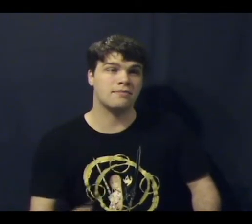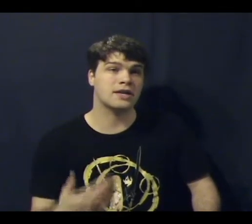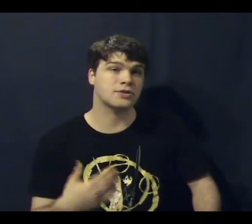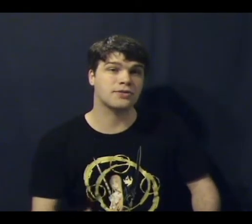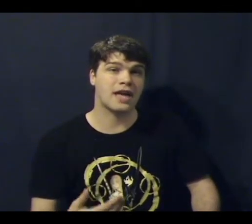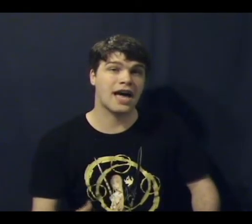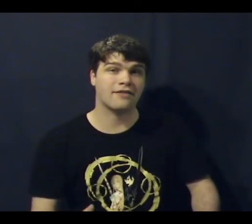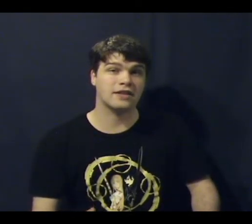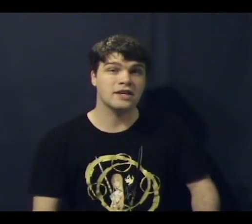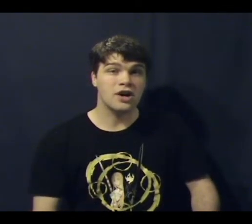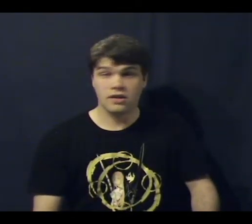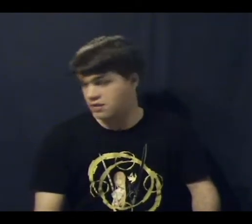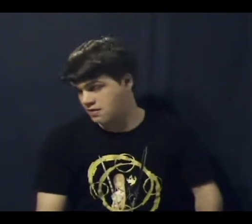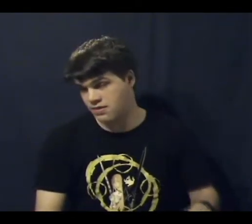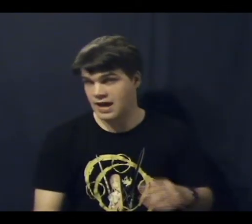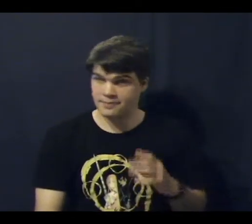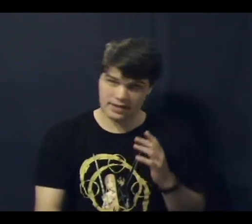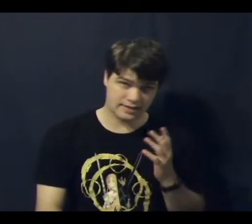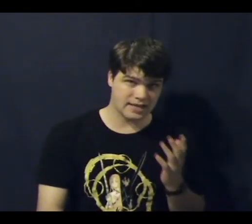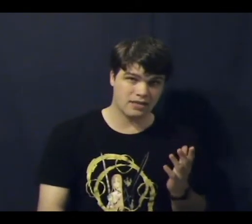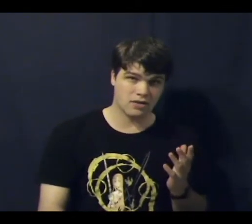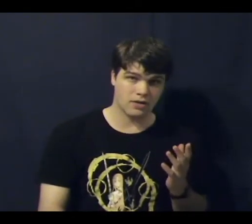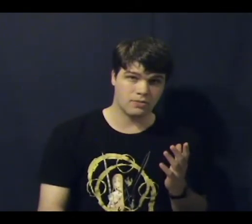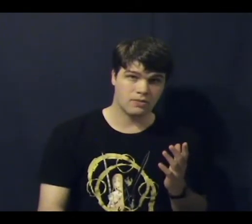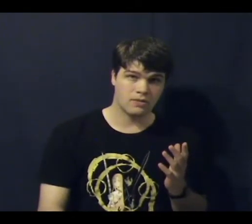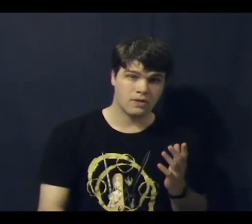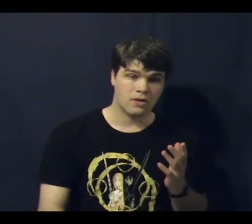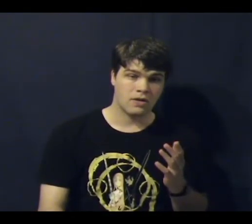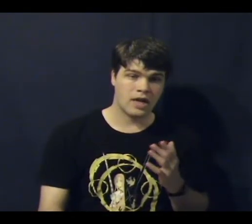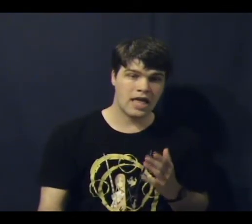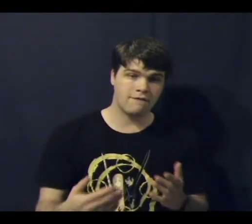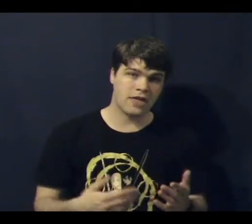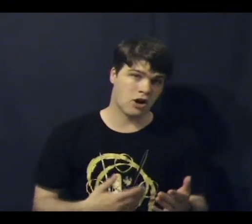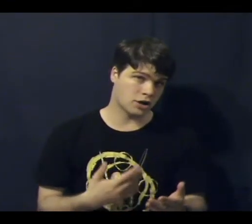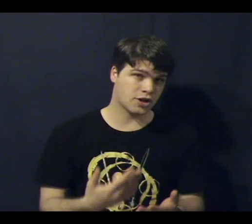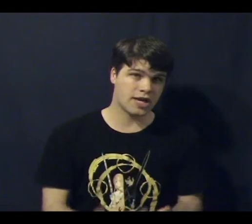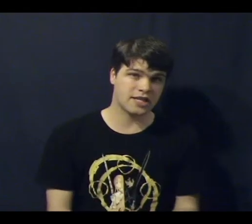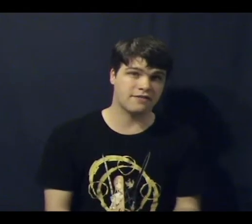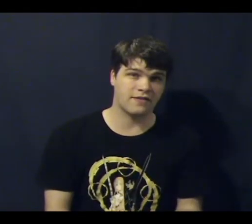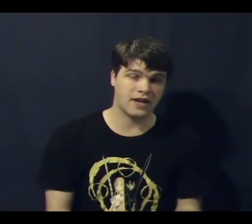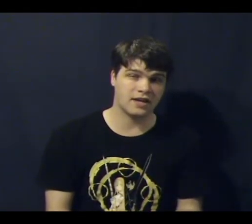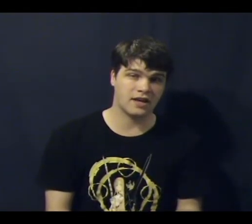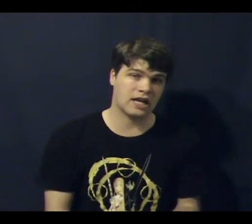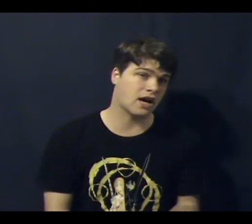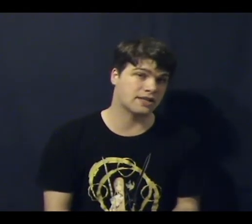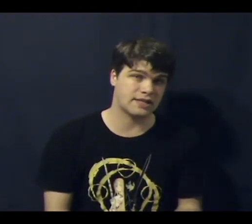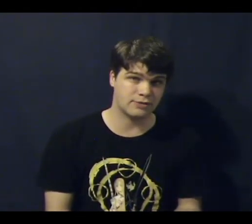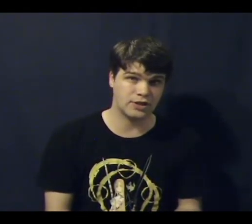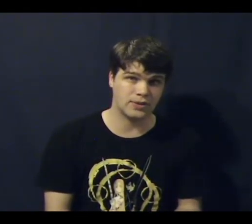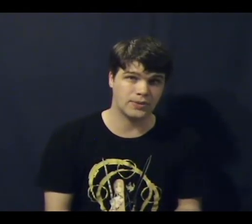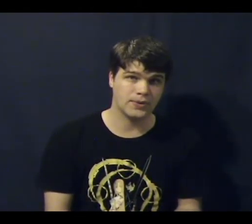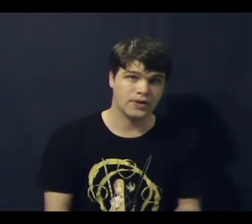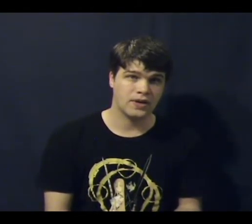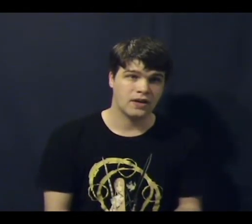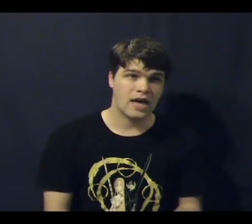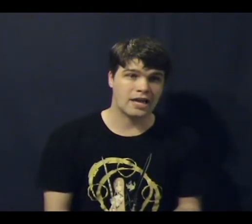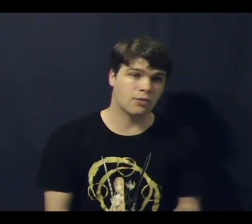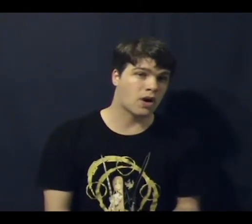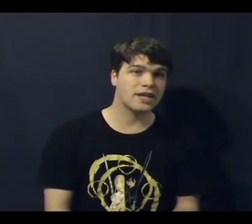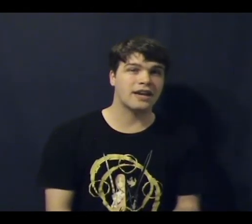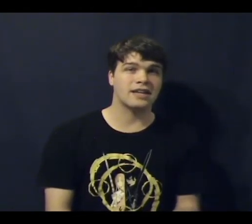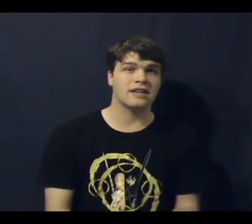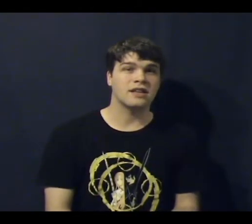make sure they have it.That being said though, if they are trying to convey a concept to you and you aren't getting it